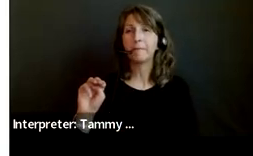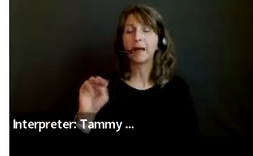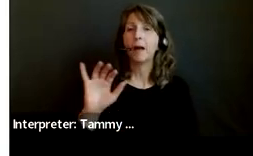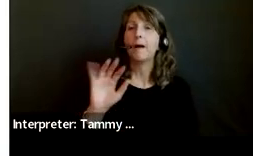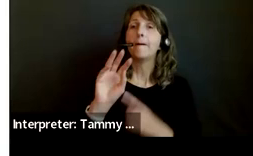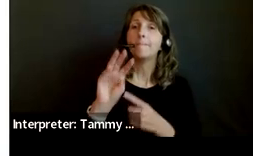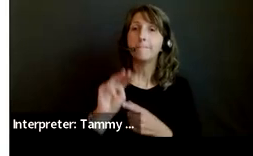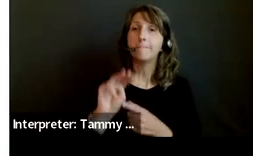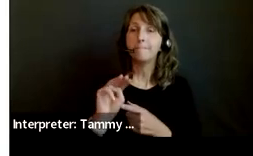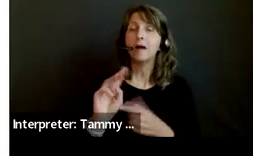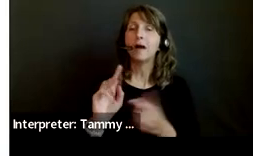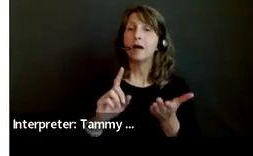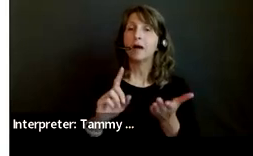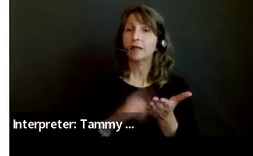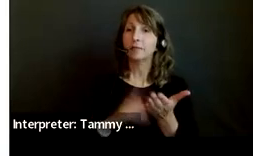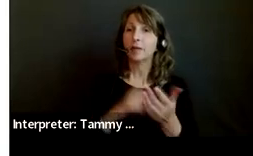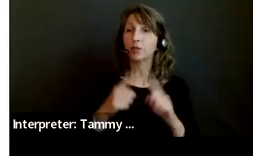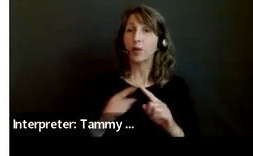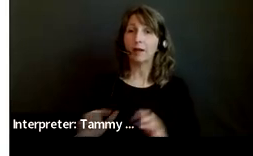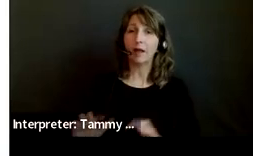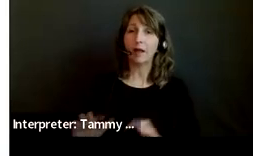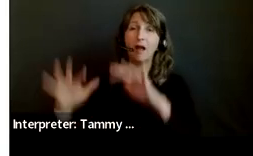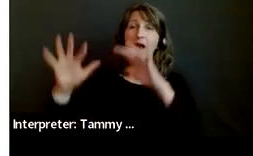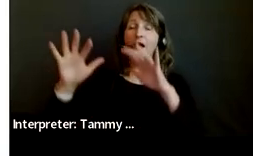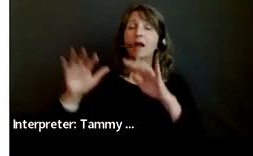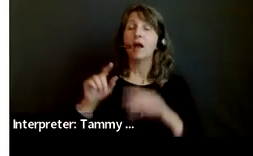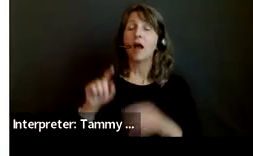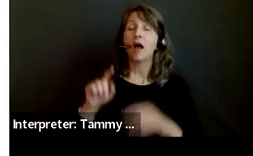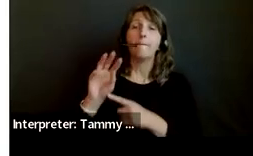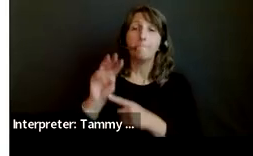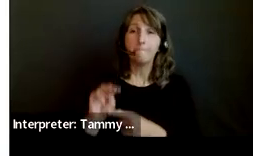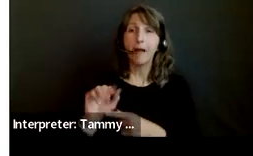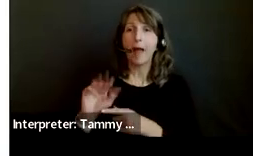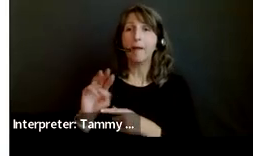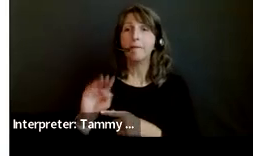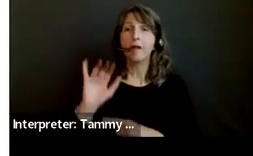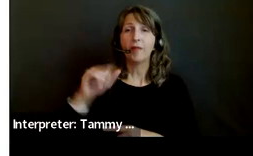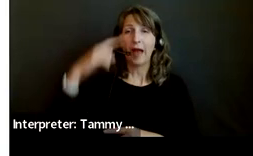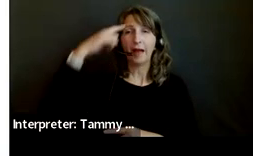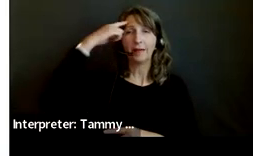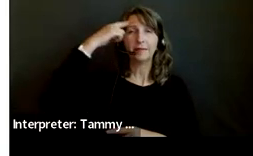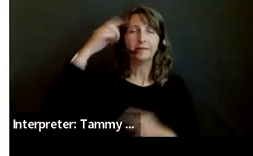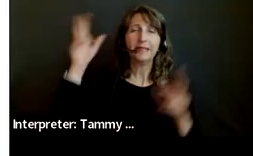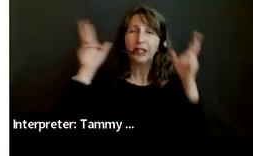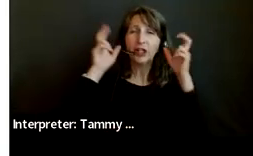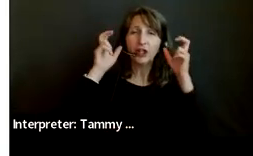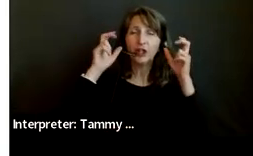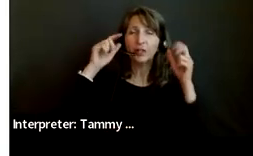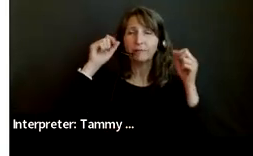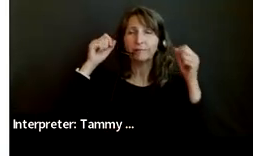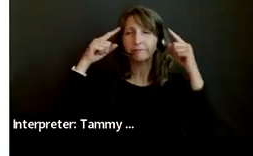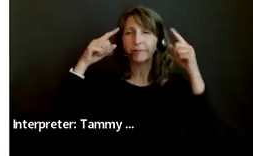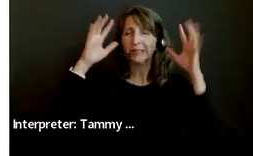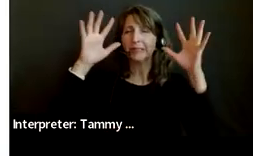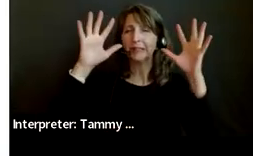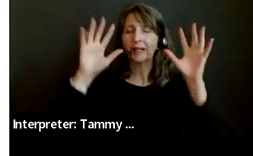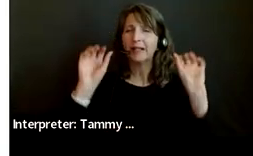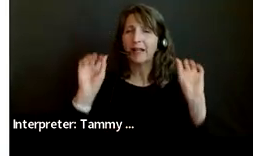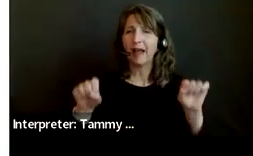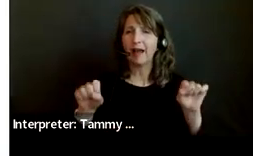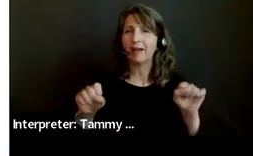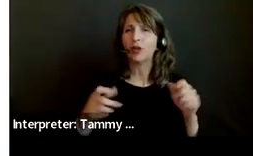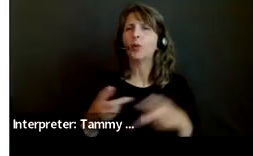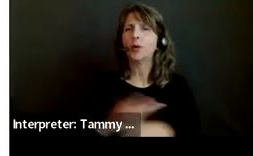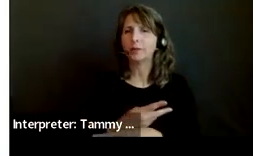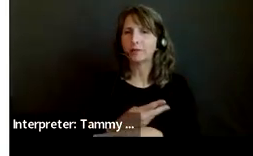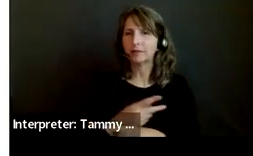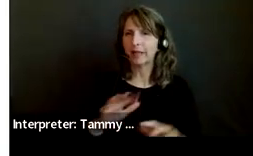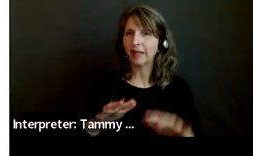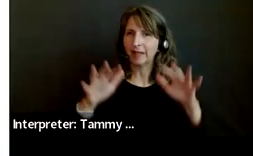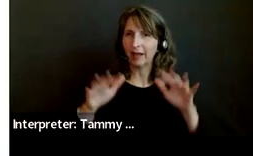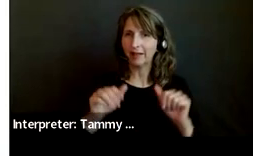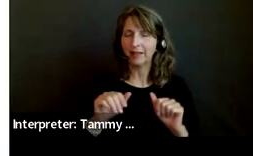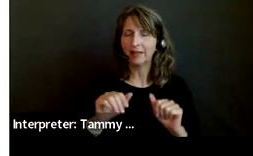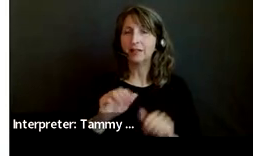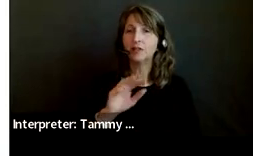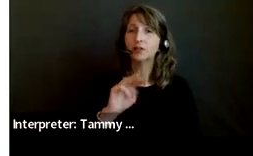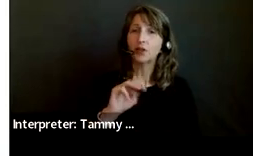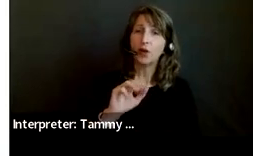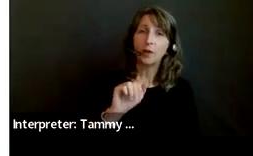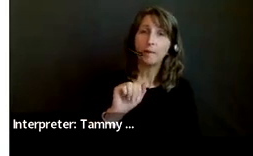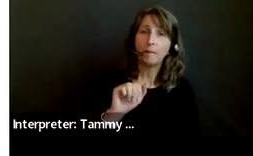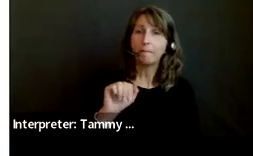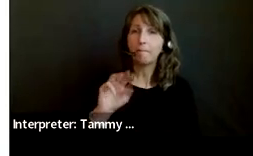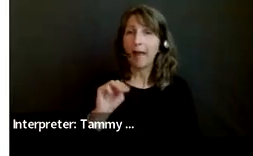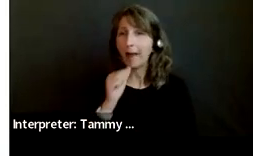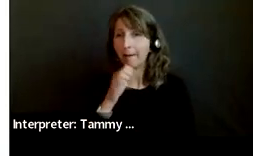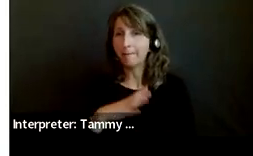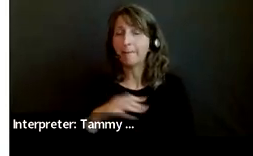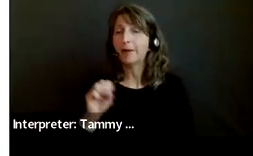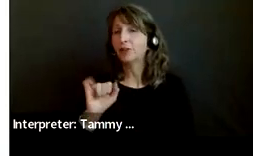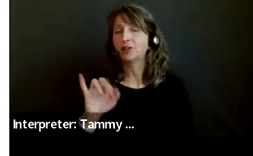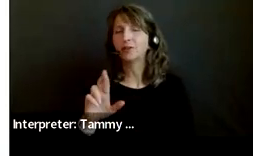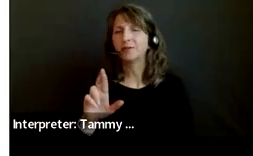And then that auditory information then to our brain. So avoiding using MAM and SIR is it's useful and if you know someone's name, utilize it to communicate that interpersonal connection.